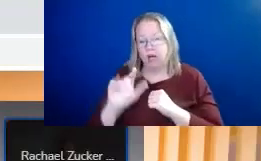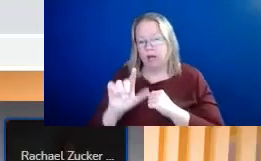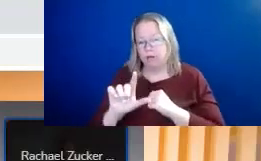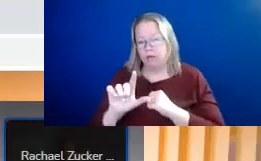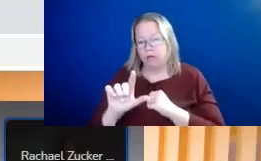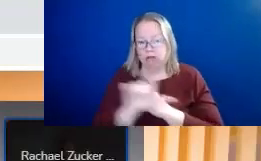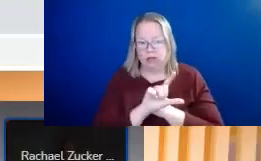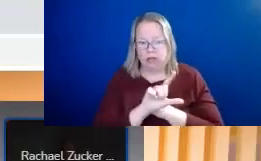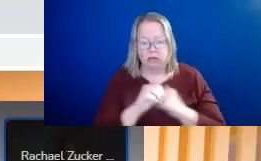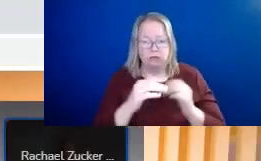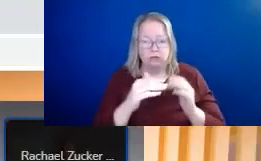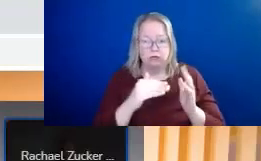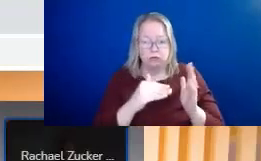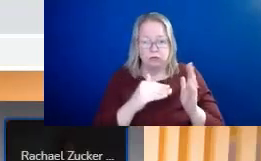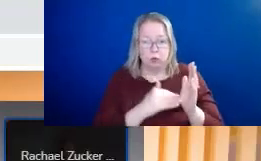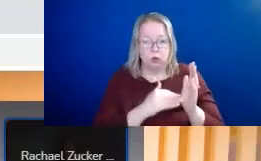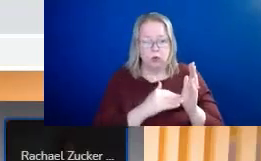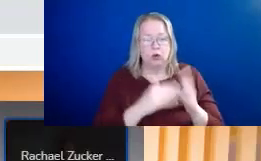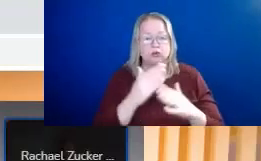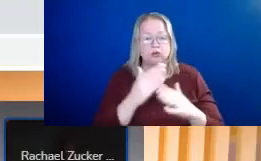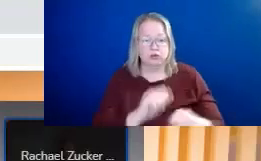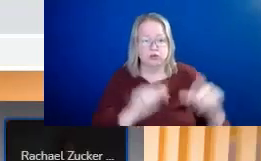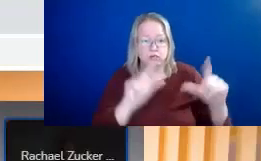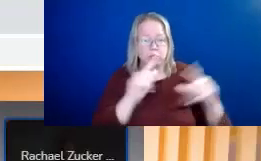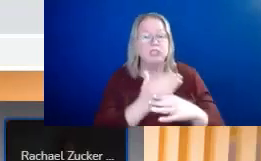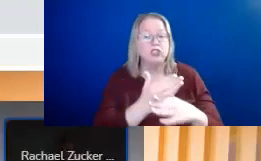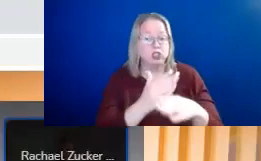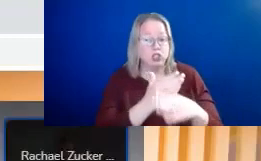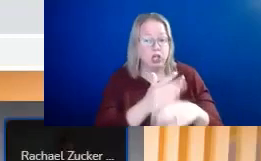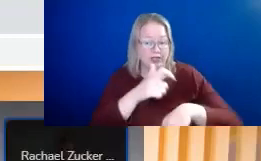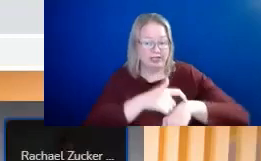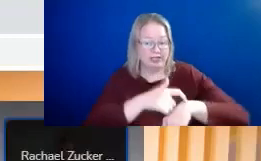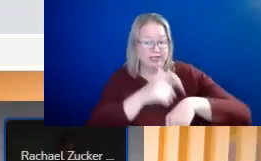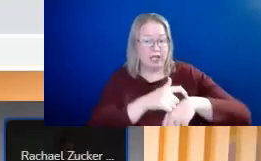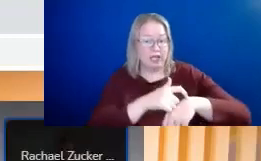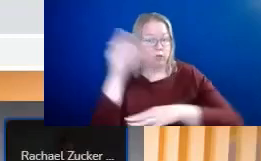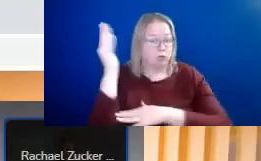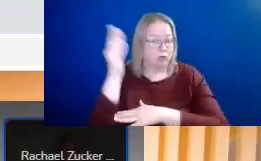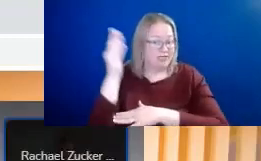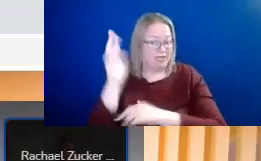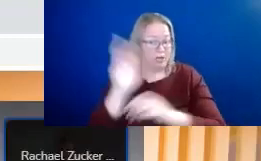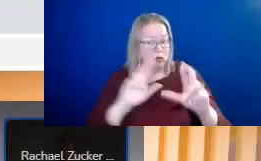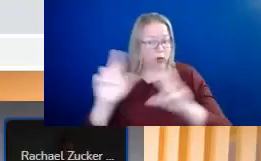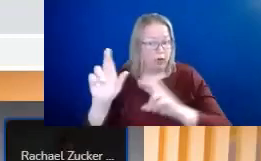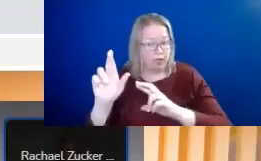12:25:11 you are going to share your screen. So when it is time to present your content, this is where you'll be 12:25:14 clicking.